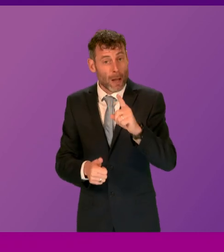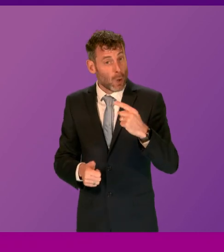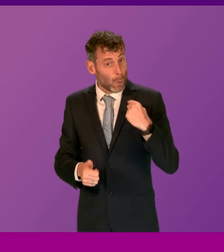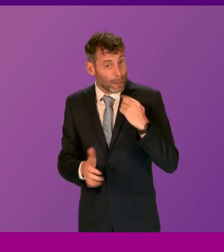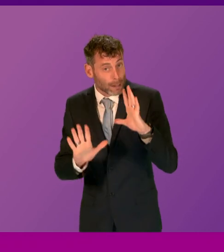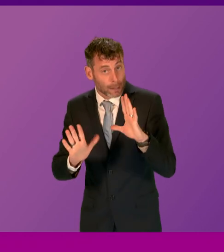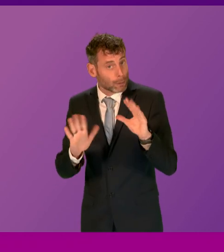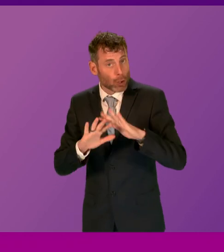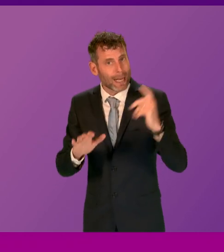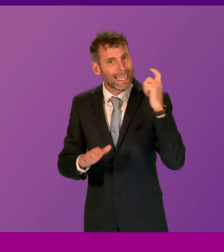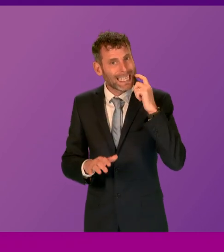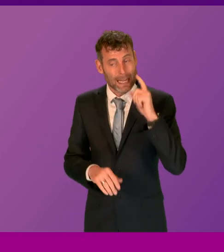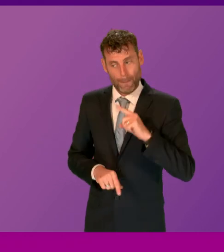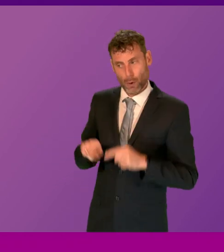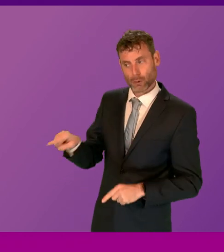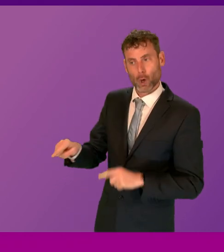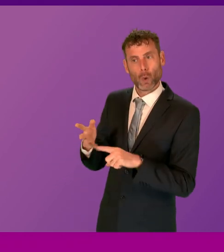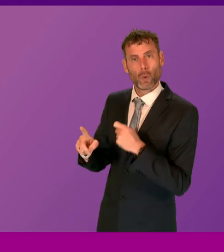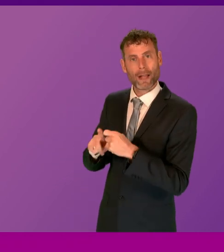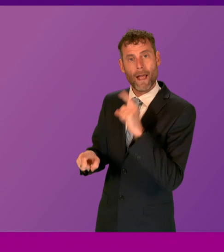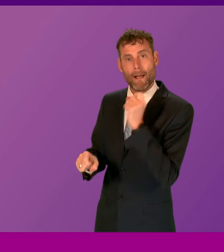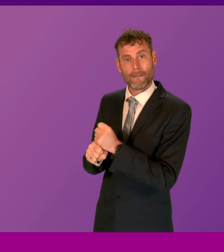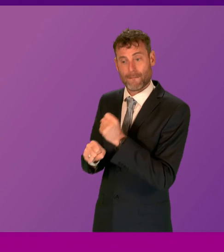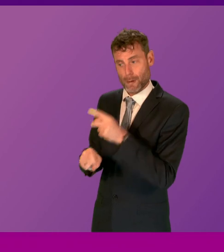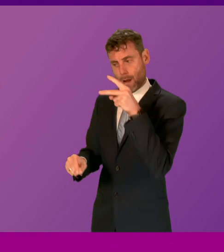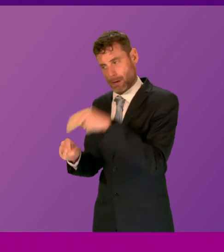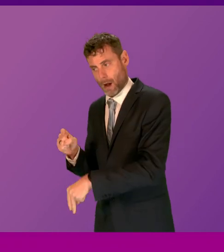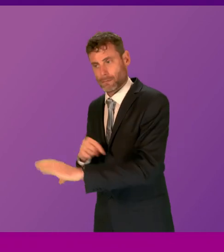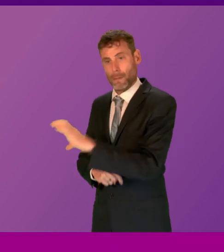£500 million out of our budget over the past two years.